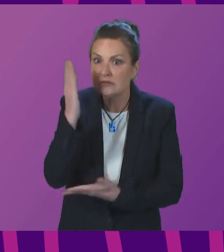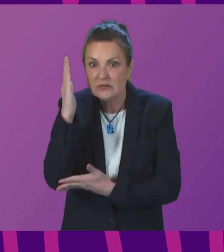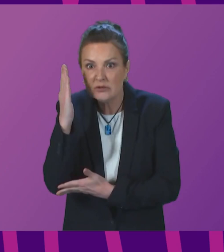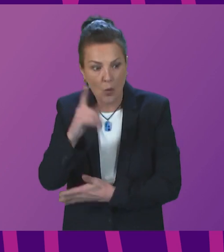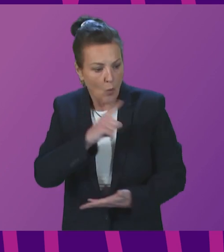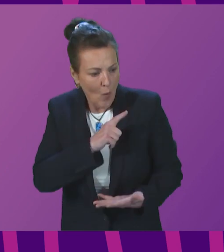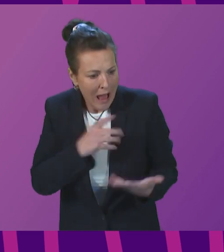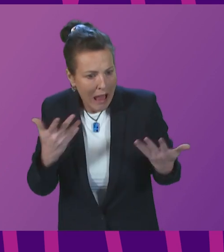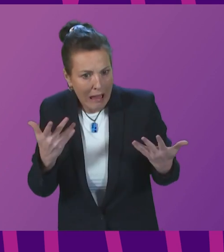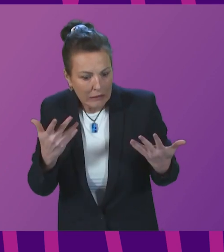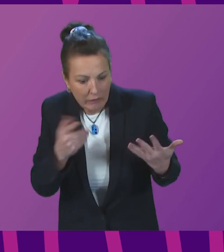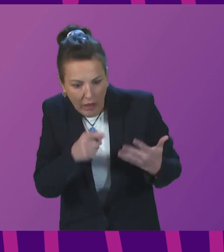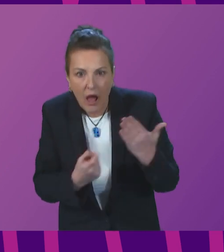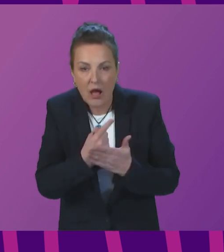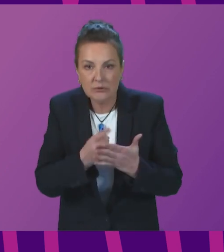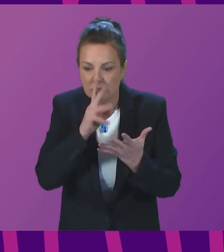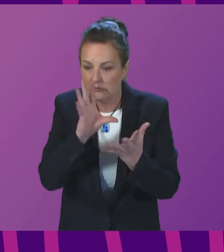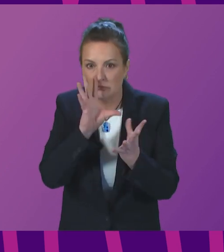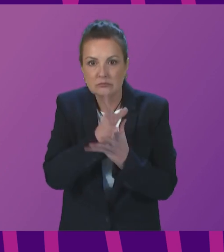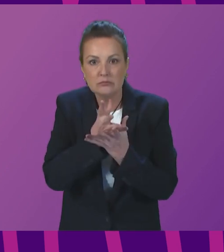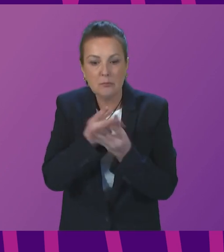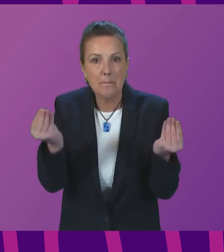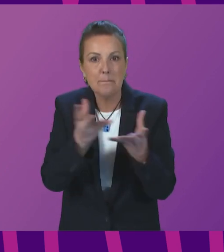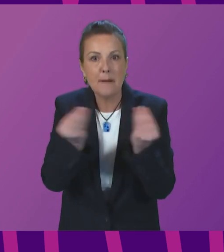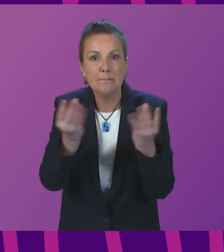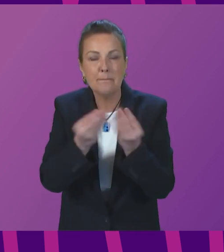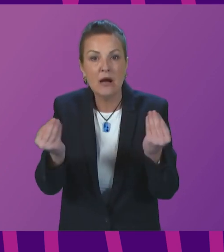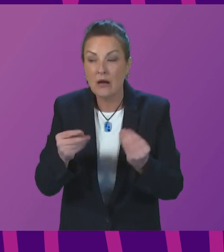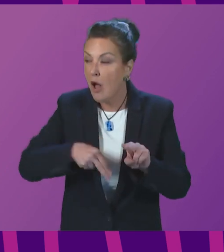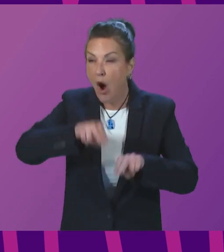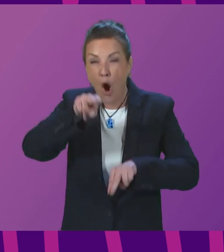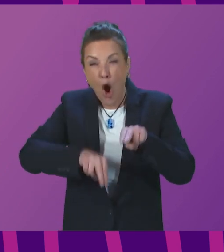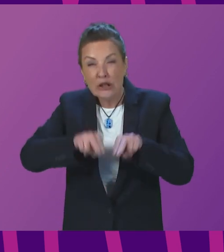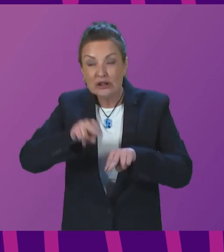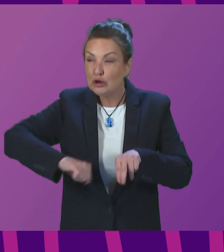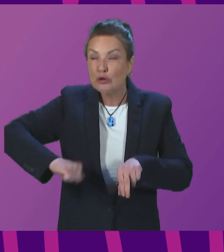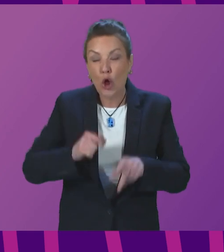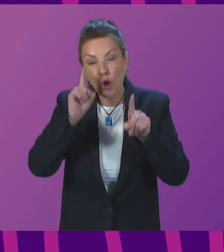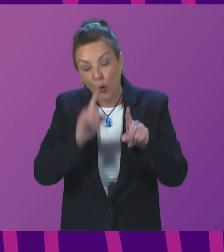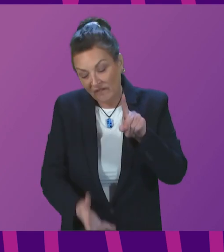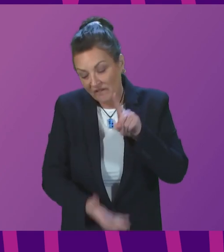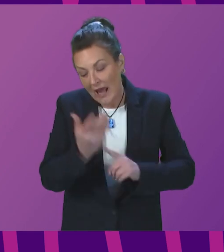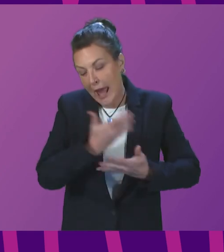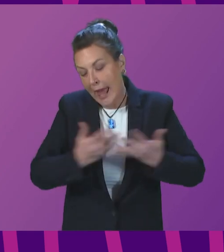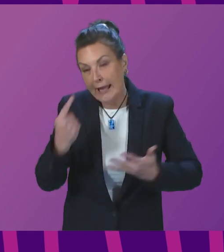mysteriously vanished. Audit Scotland could not find a shred of evidence—it says that in its report.